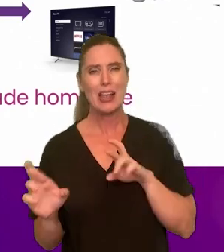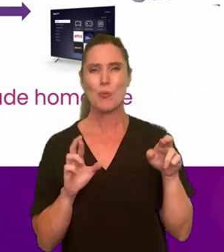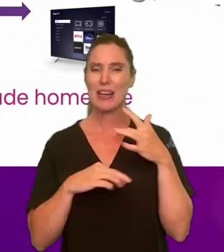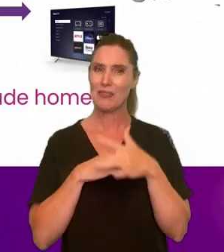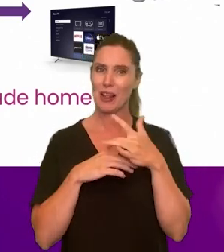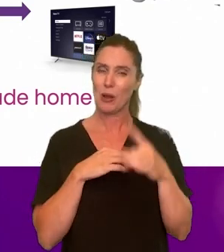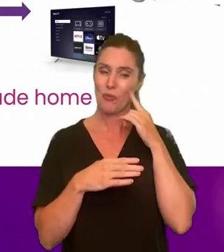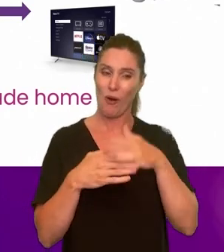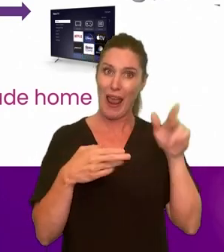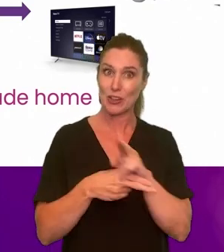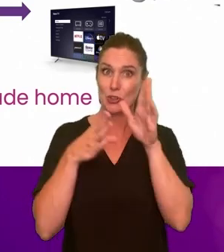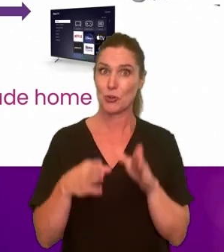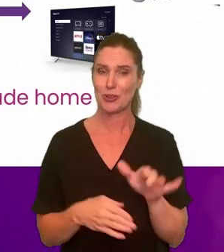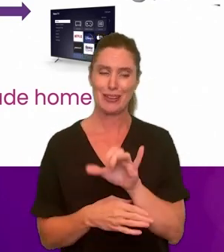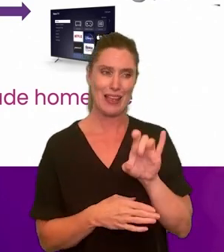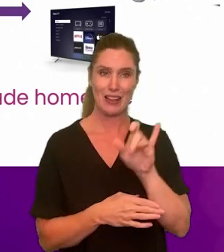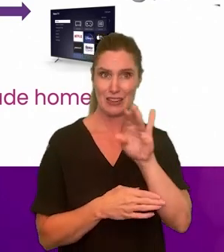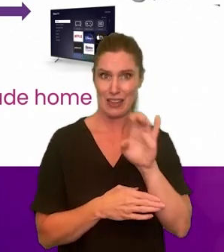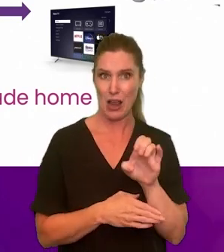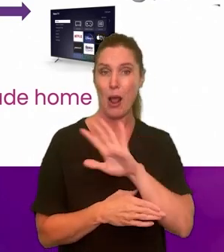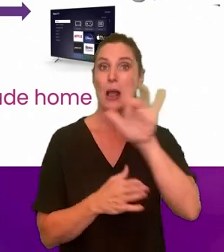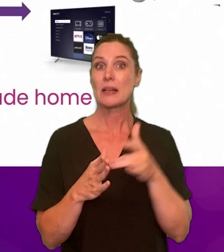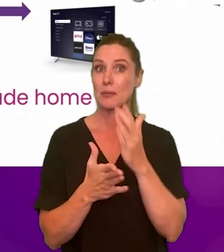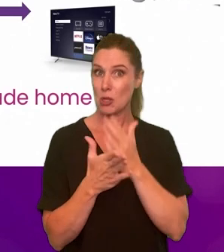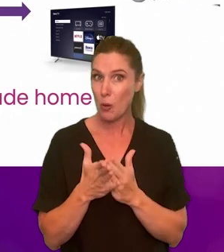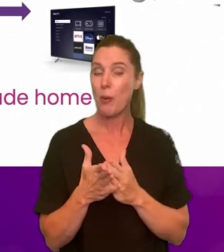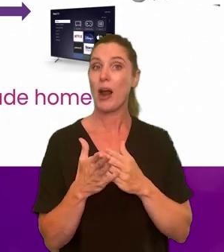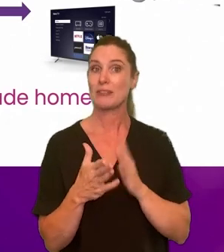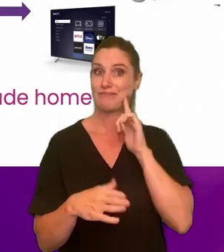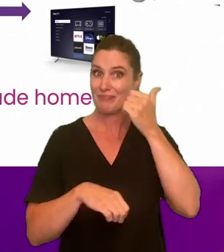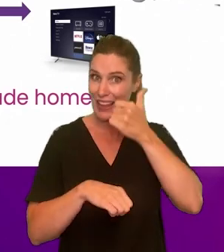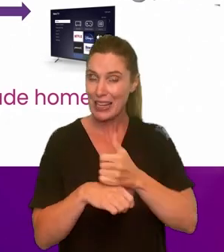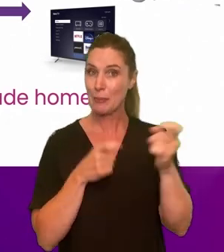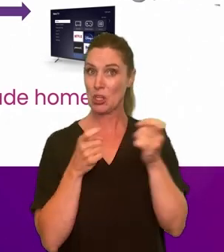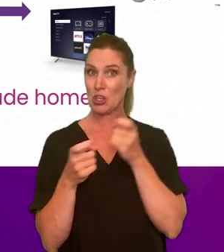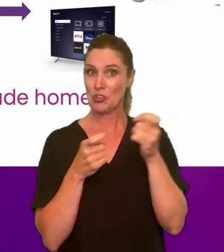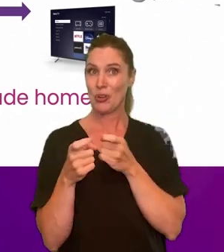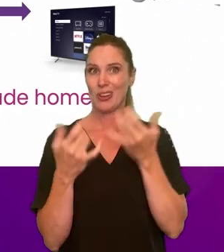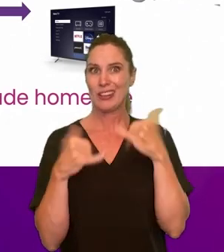because the middle component enabling control of these external devices has been confined to research environments.